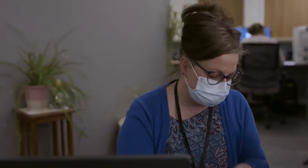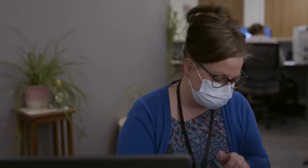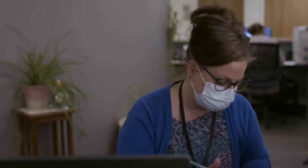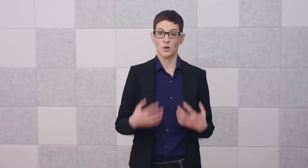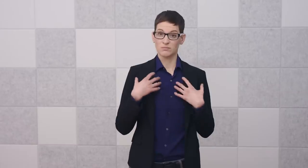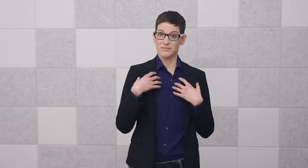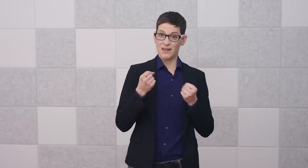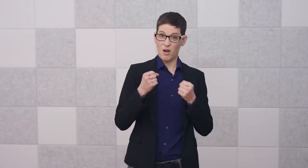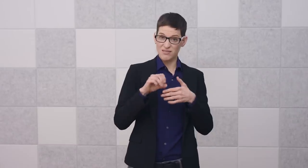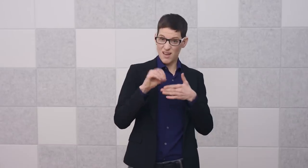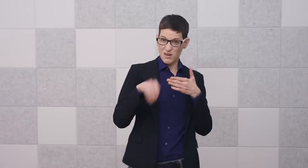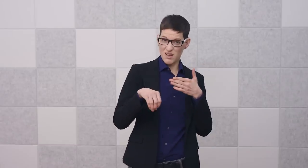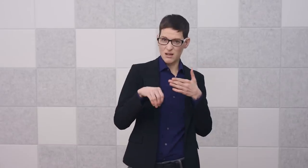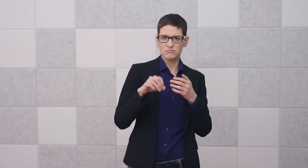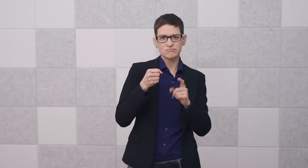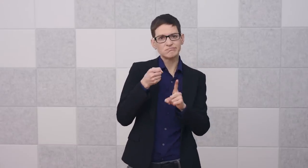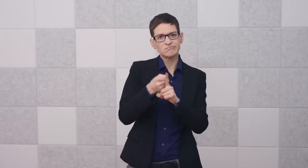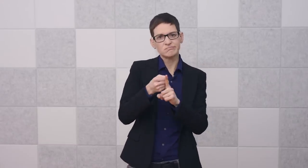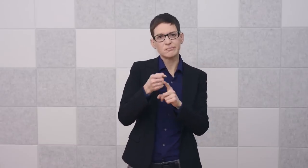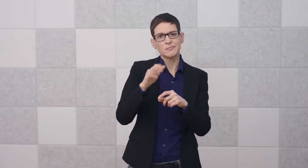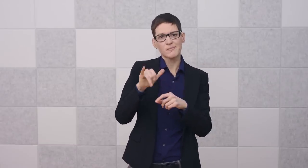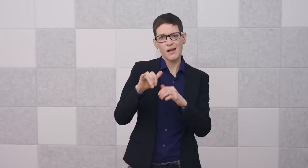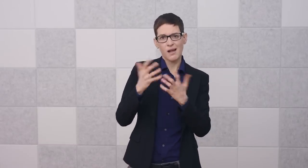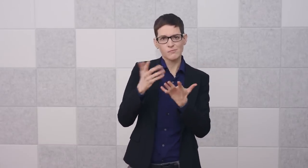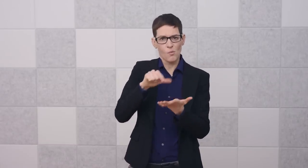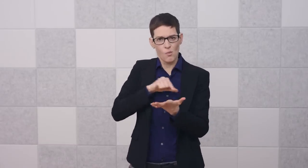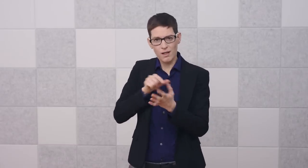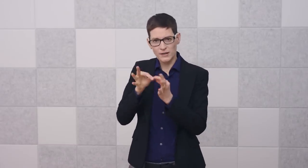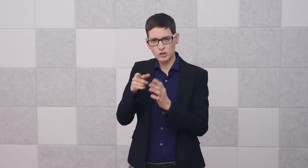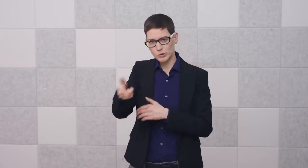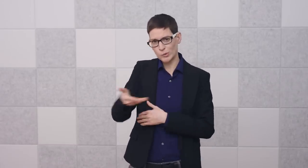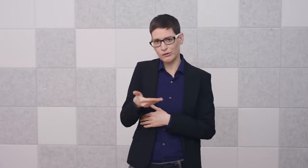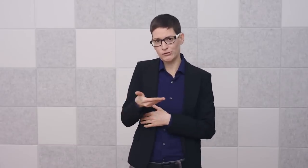Health outcomes are directly influenced by the quality of interpreters you hire.